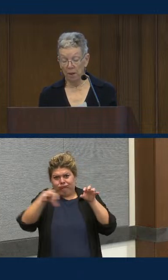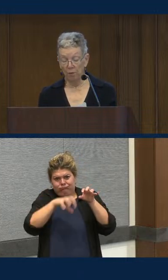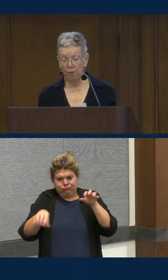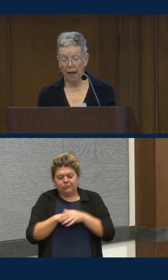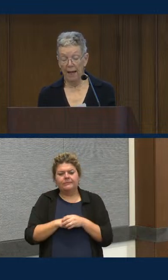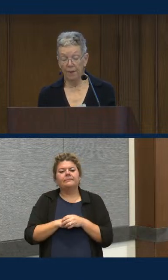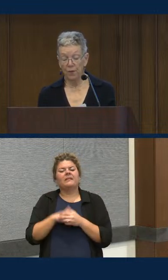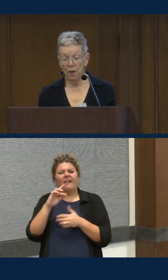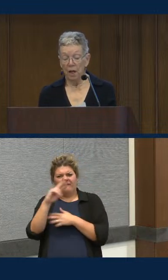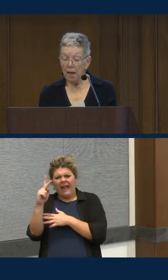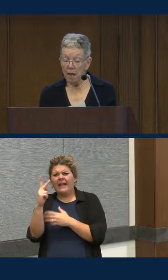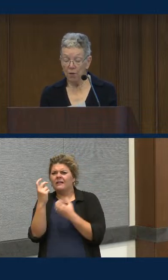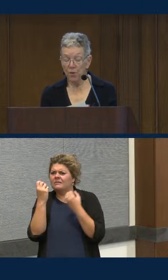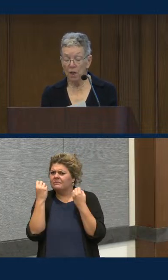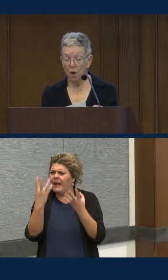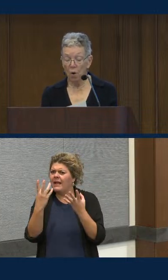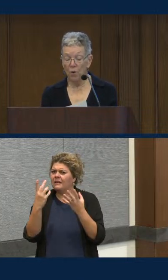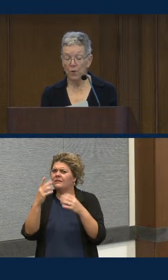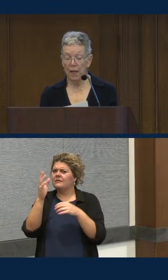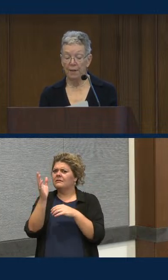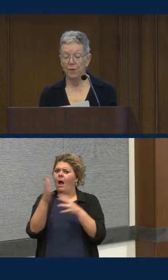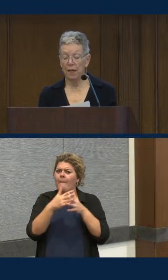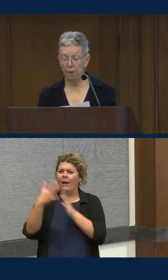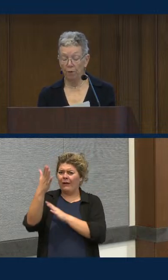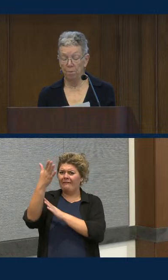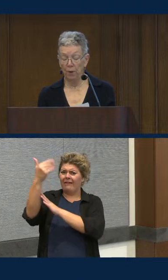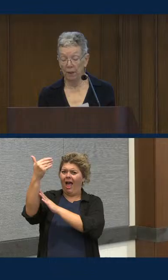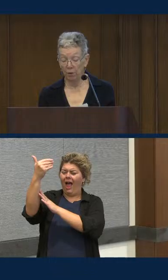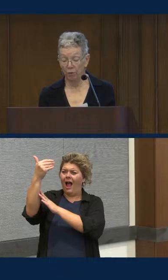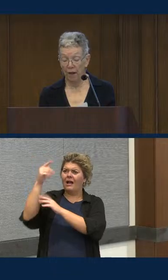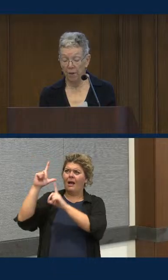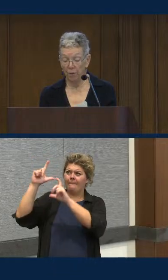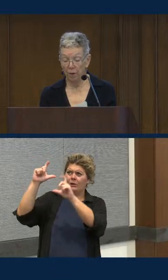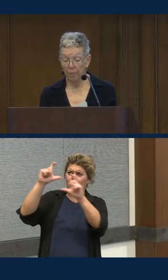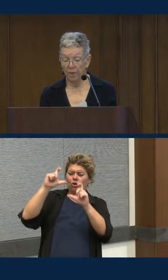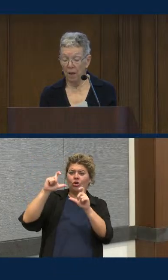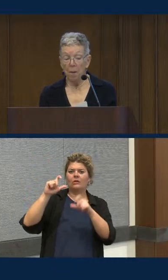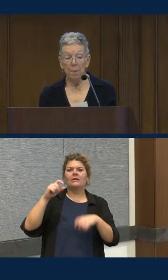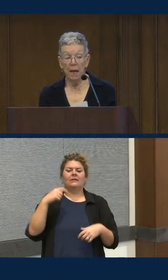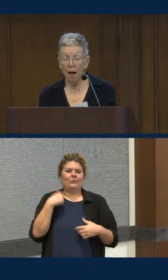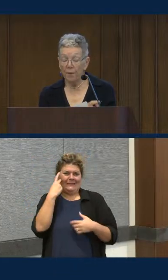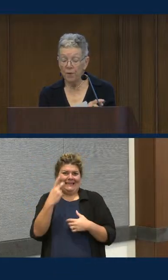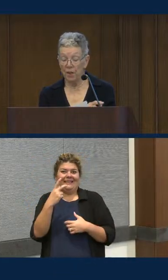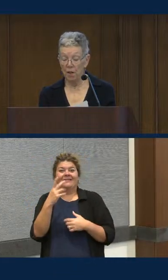here City Hall stands in for political faith. Beyond City